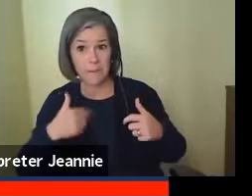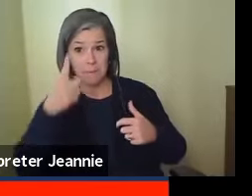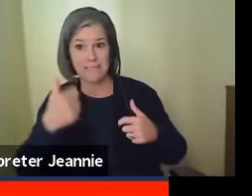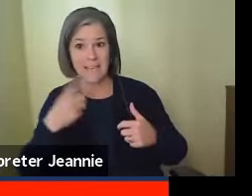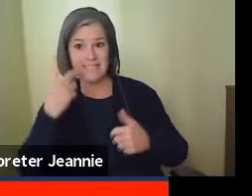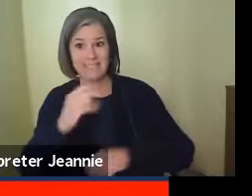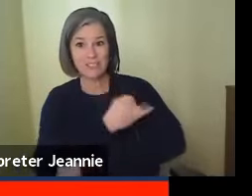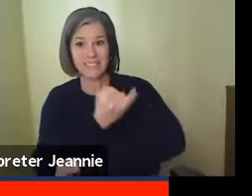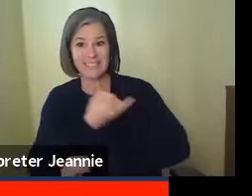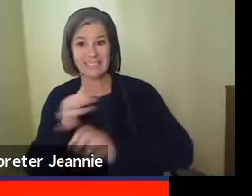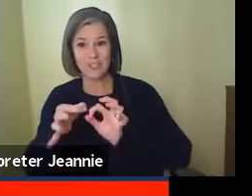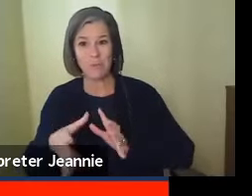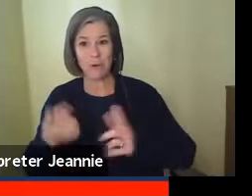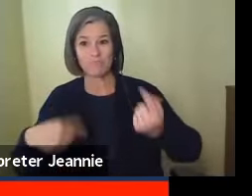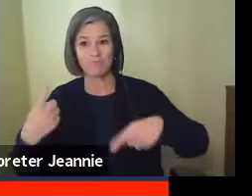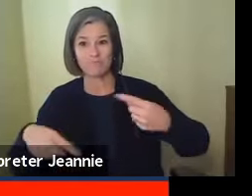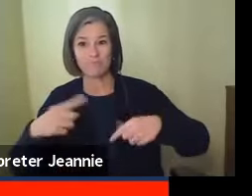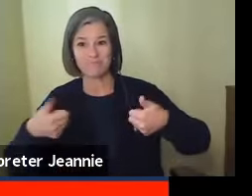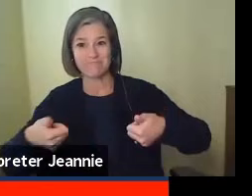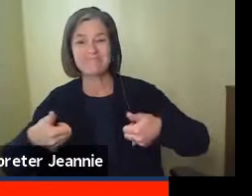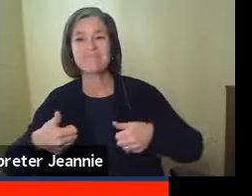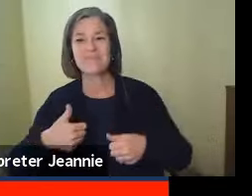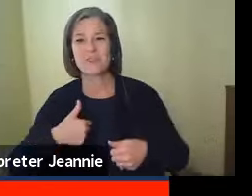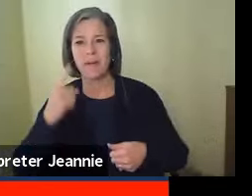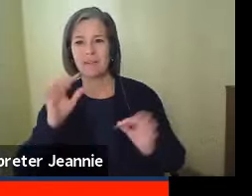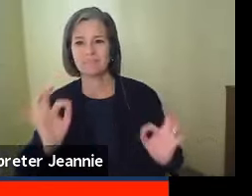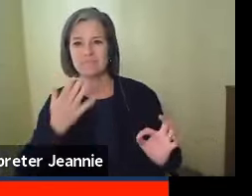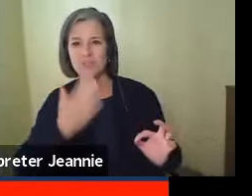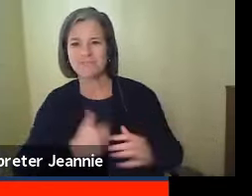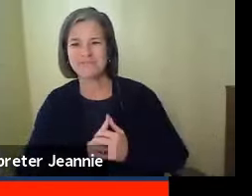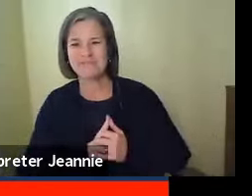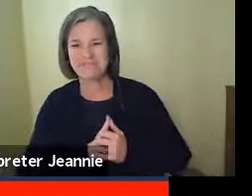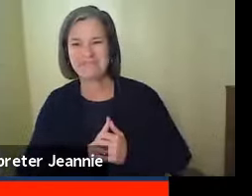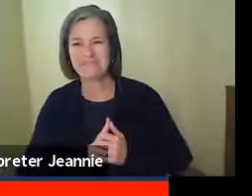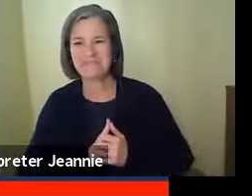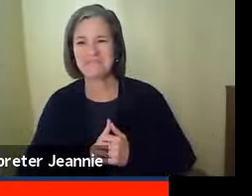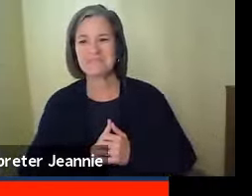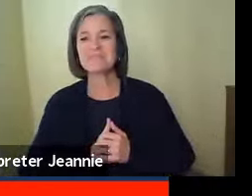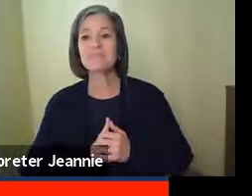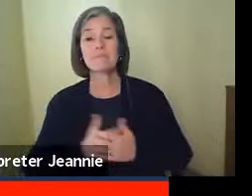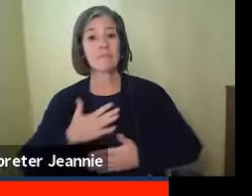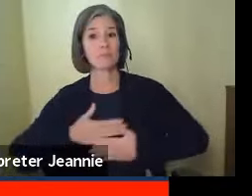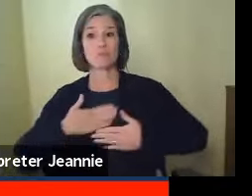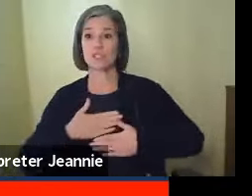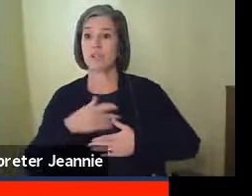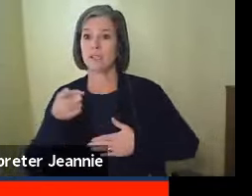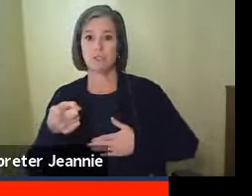is signing what I'm saying so I think I'm in good shape. So I appreciate you having me today, Wanda. And